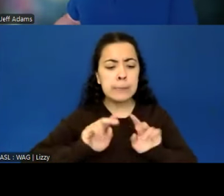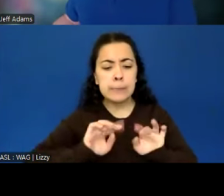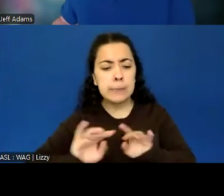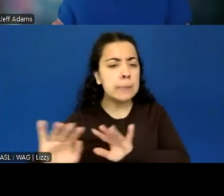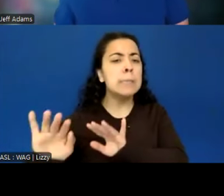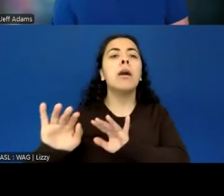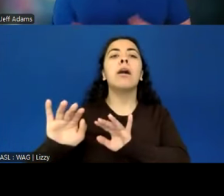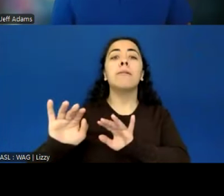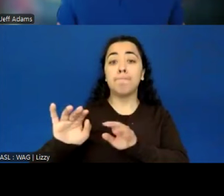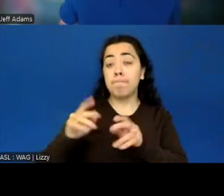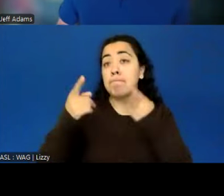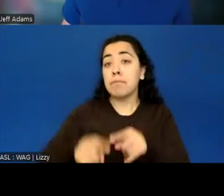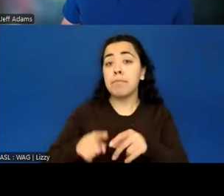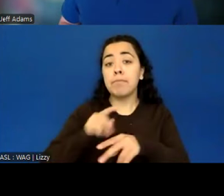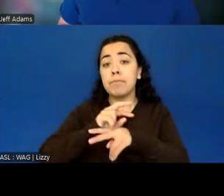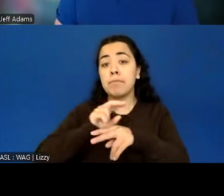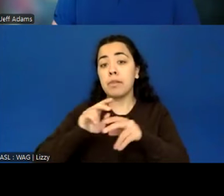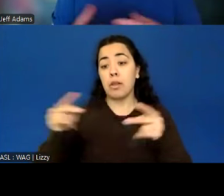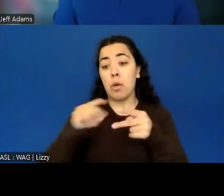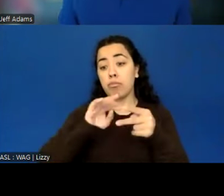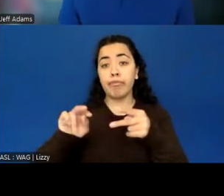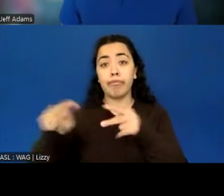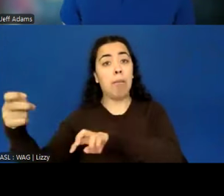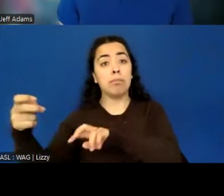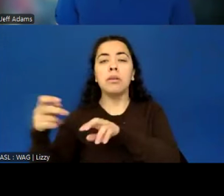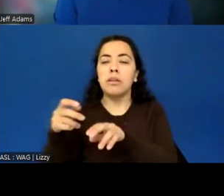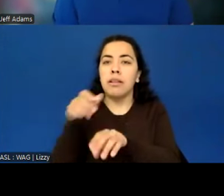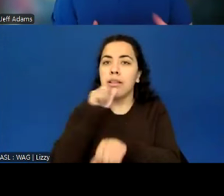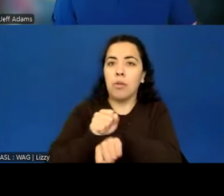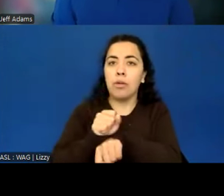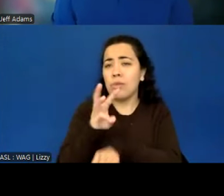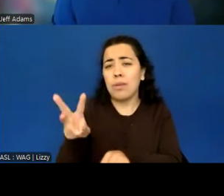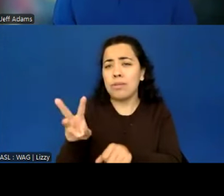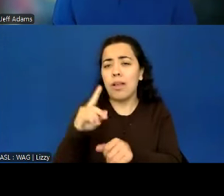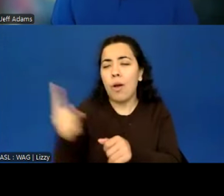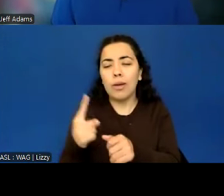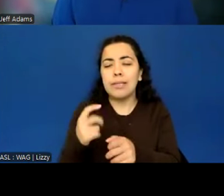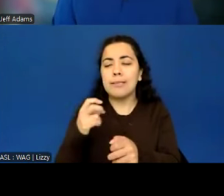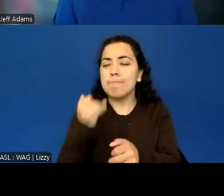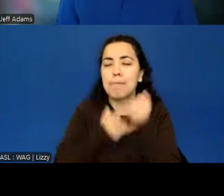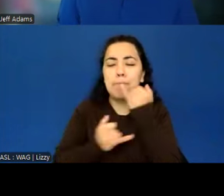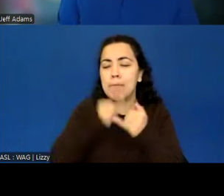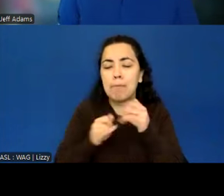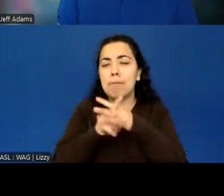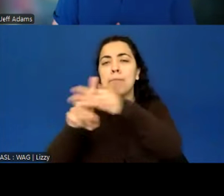bugs. You know how to fix them. Sites always have bugs. We can't expect a site to be 100%,